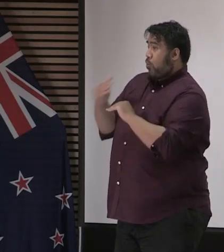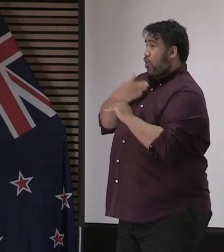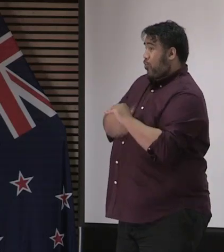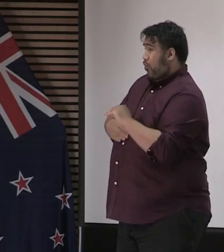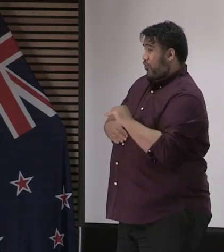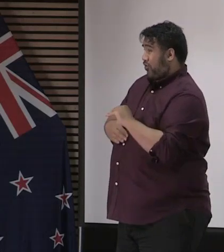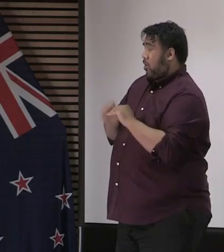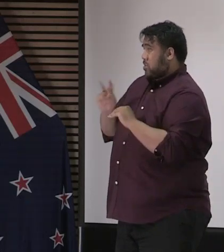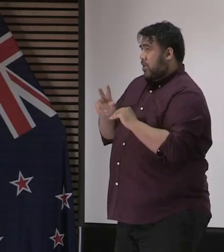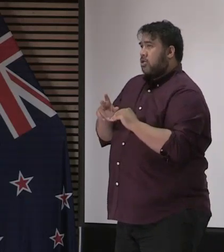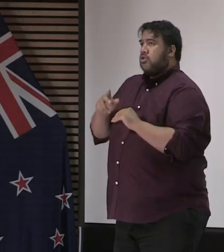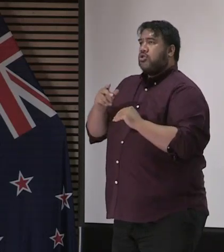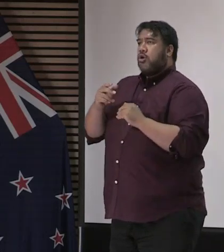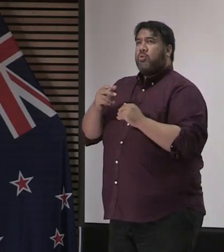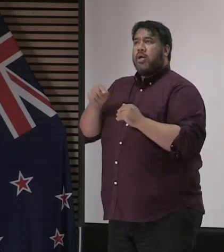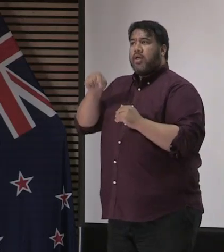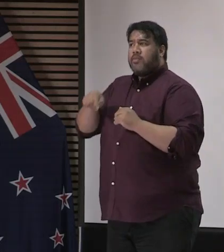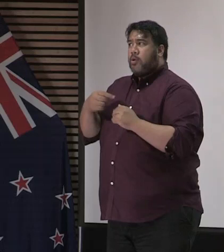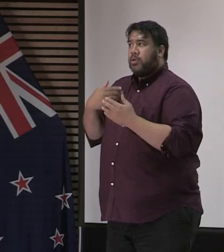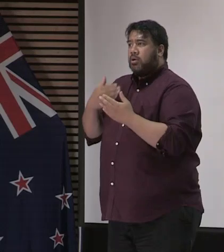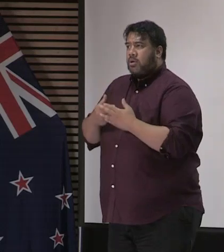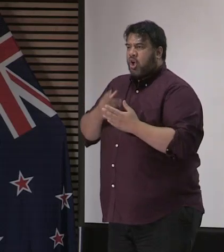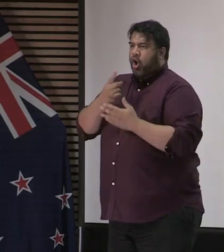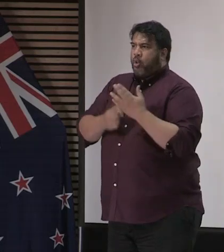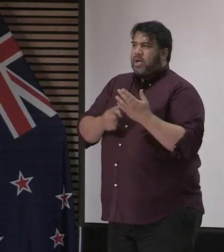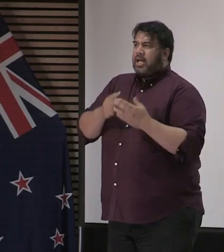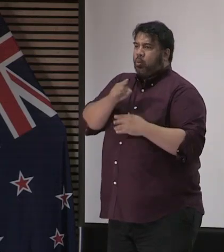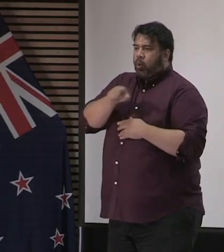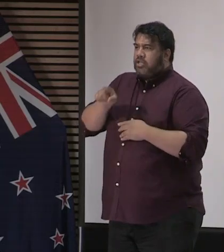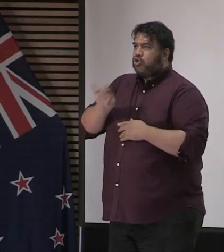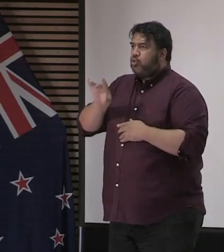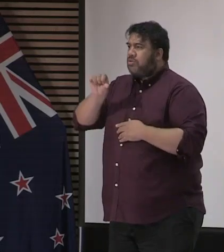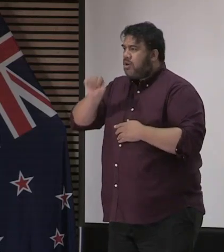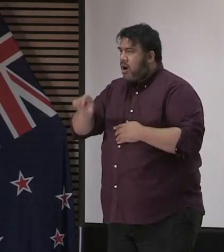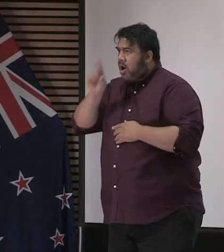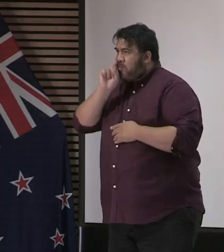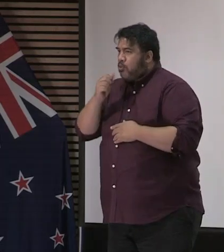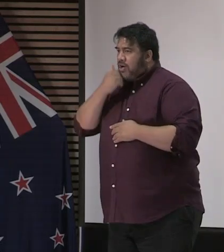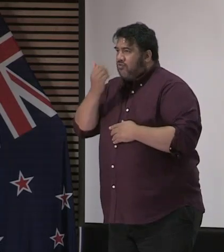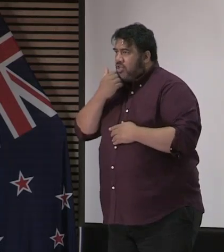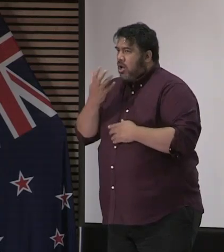attention to going down to Level 2 and what we have to do, if we keep tracking with